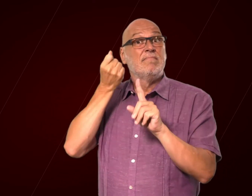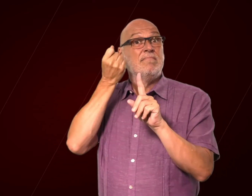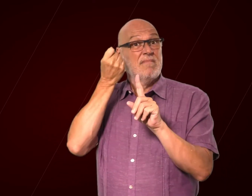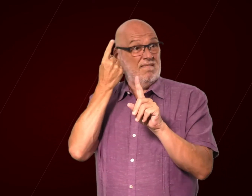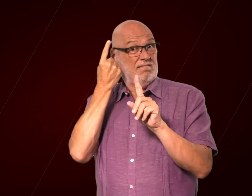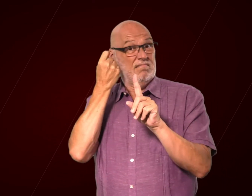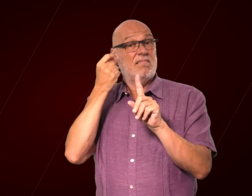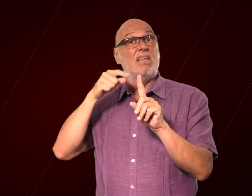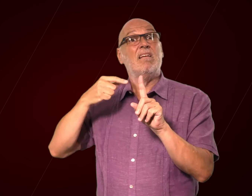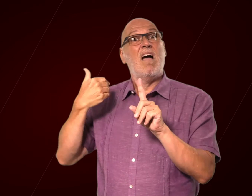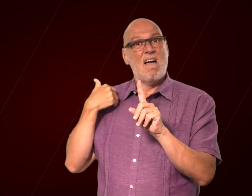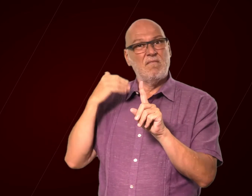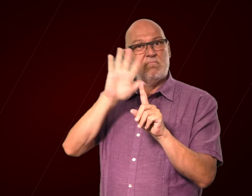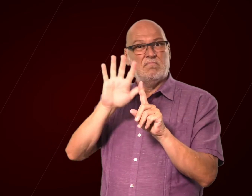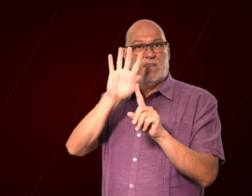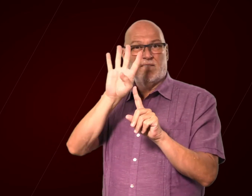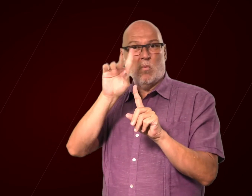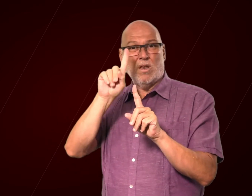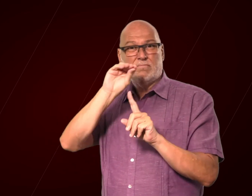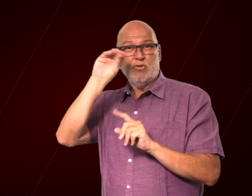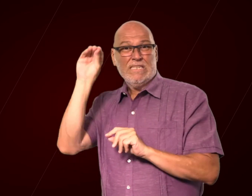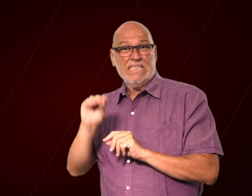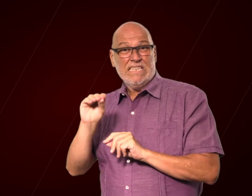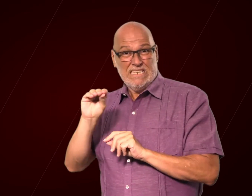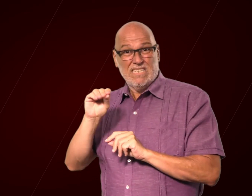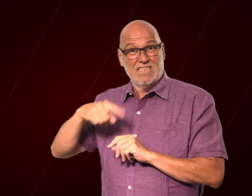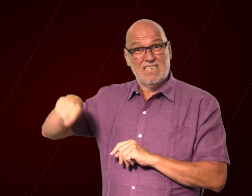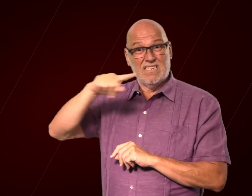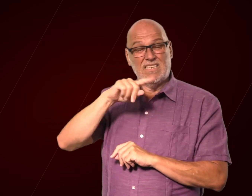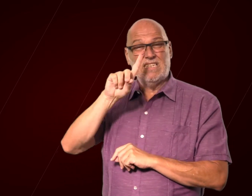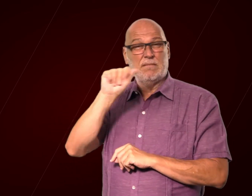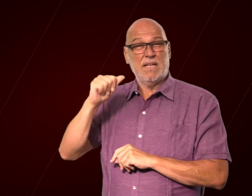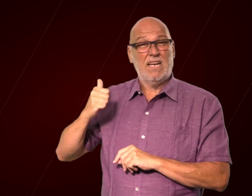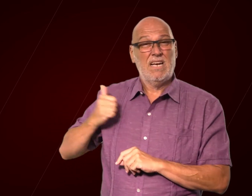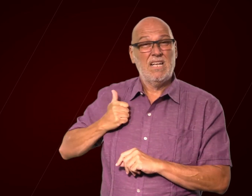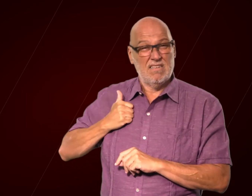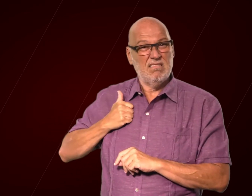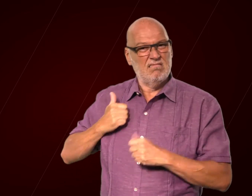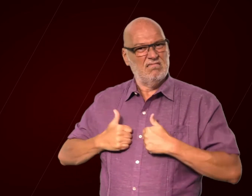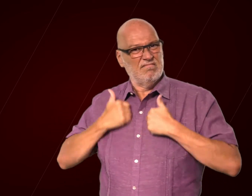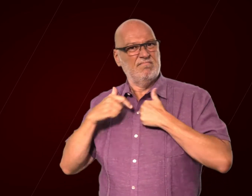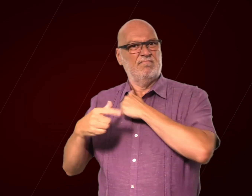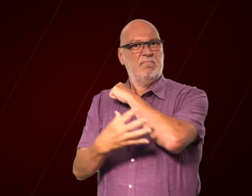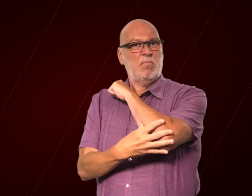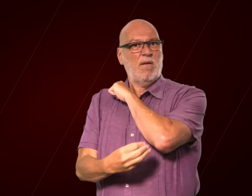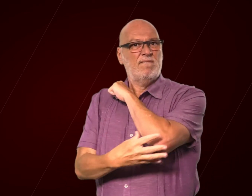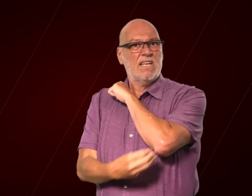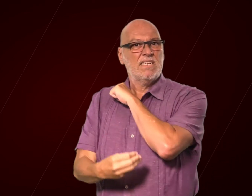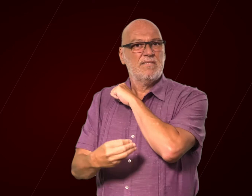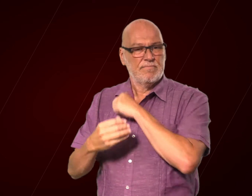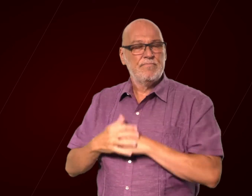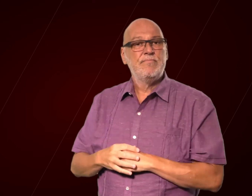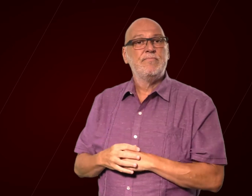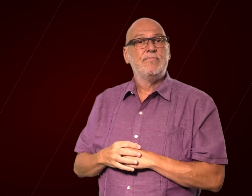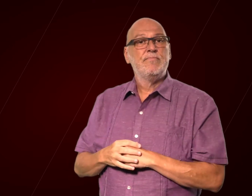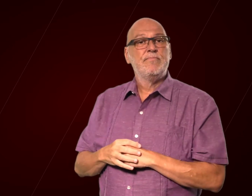but 41% of these Canadians with disabilities live in poverty.